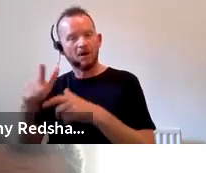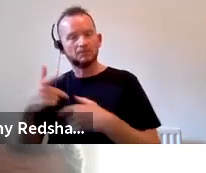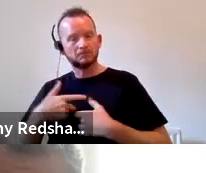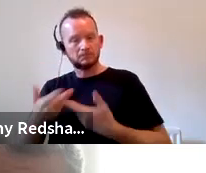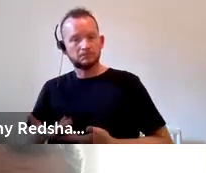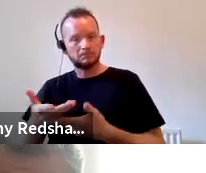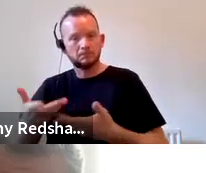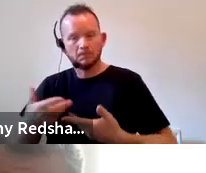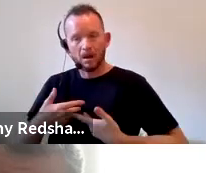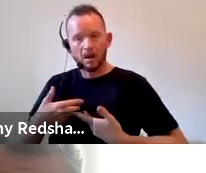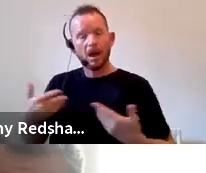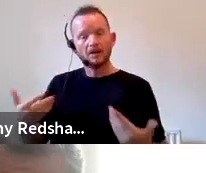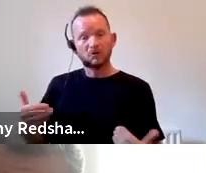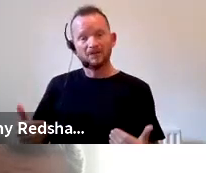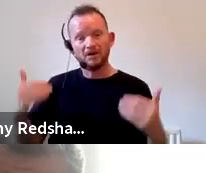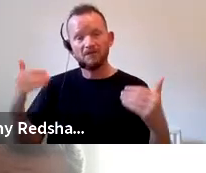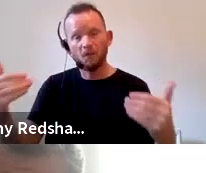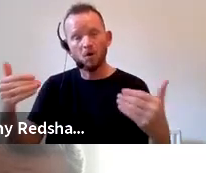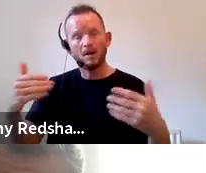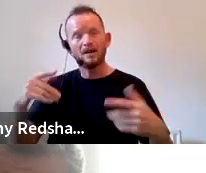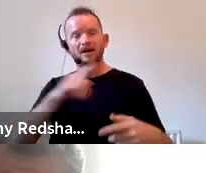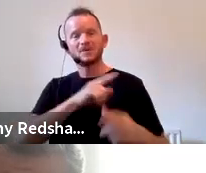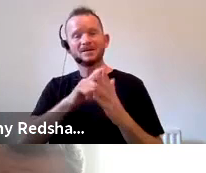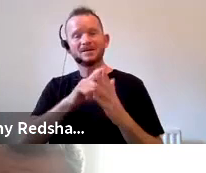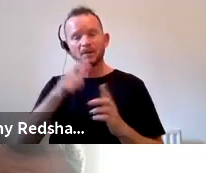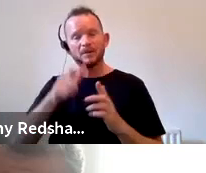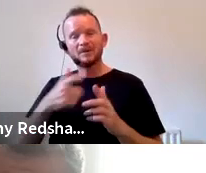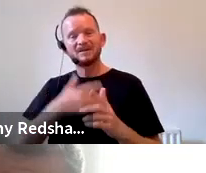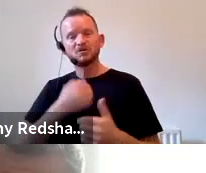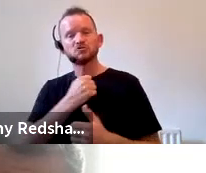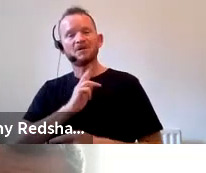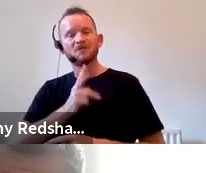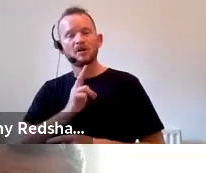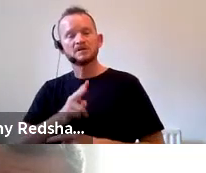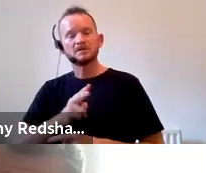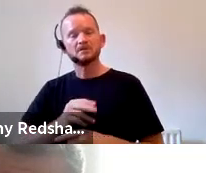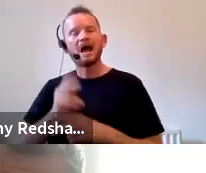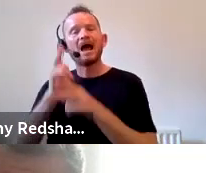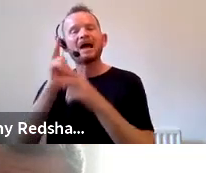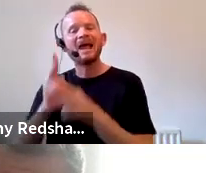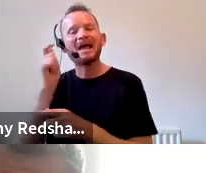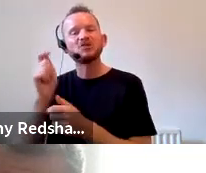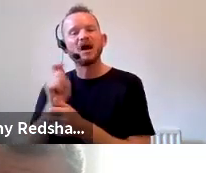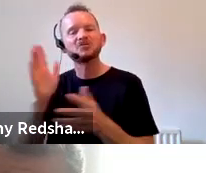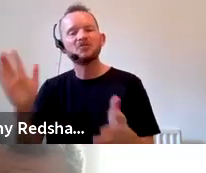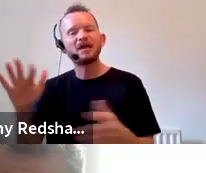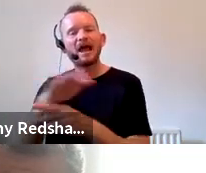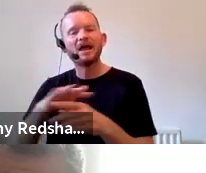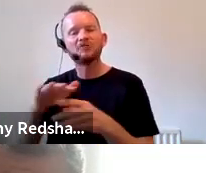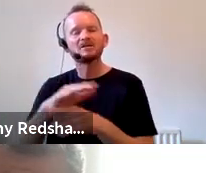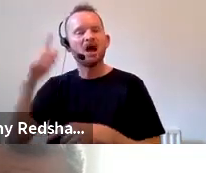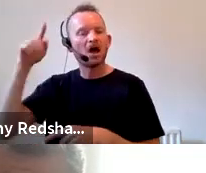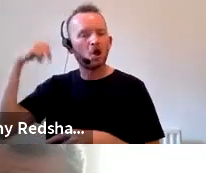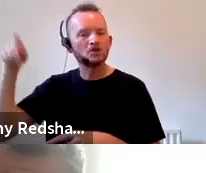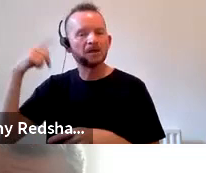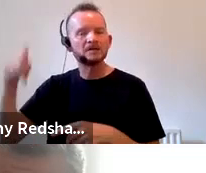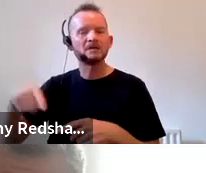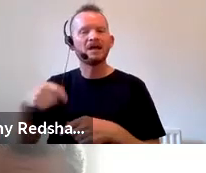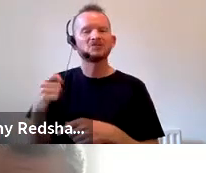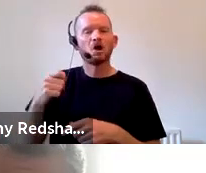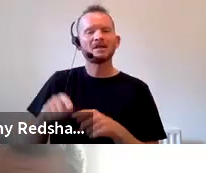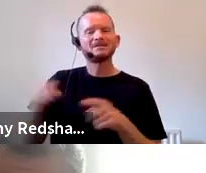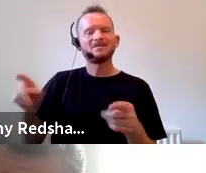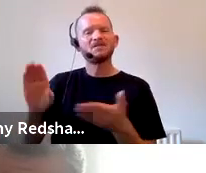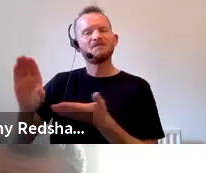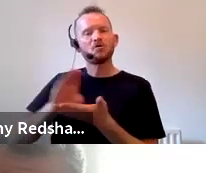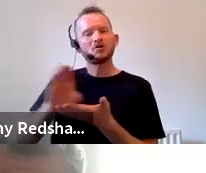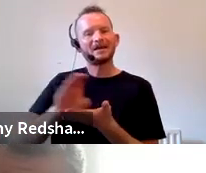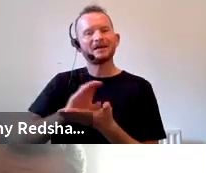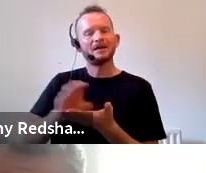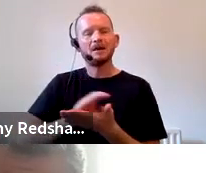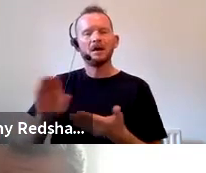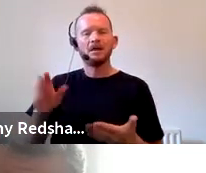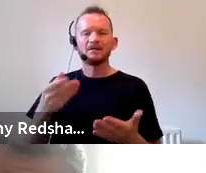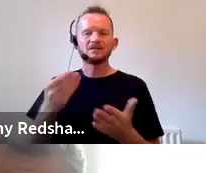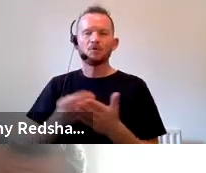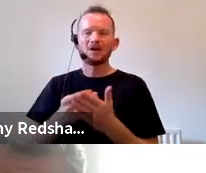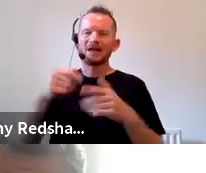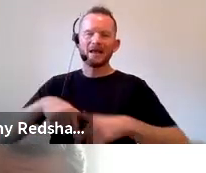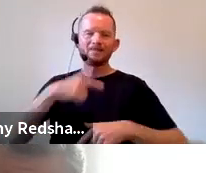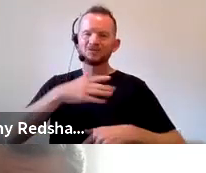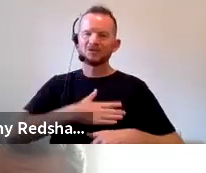And this is what to say when people need a strong voice, you asked about care charge free areas, London has got a different council tax base Scotland is funded differently, there isn't the money here to remove those charges but absolutely I've been a